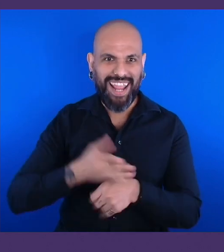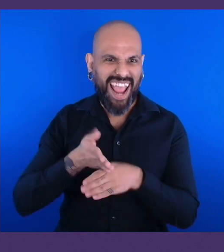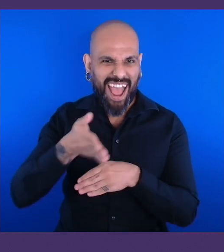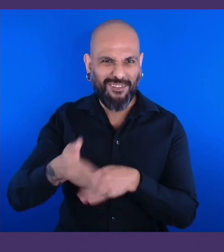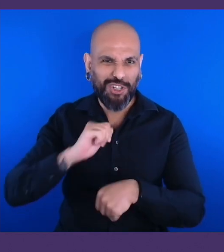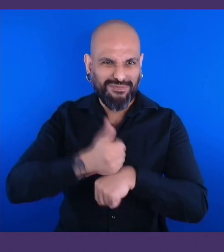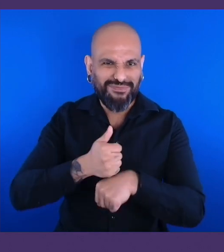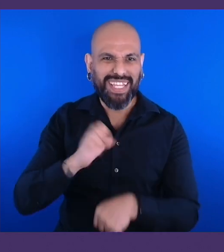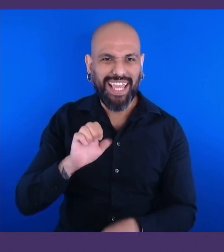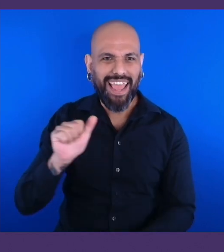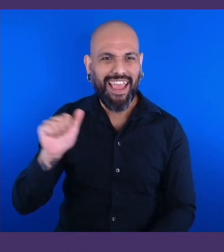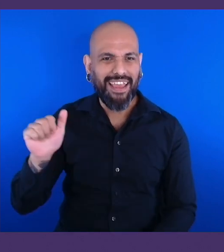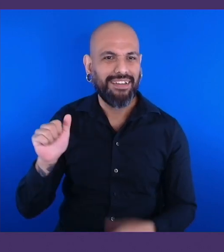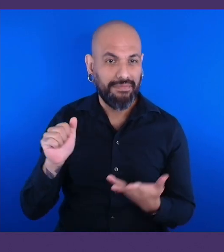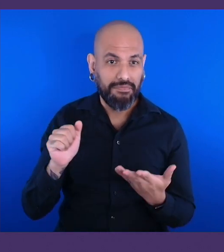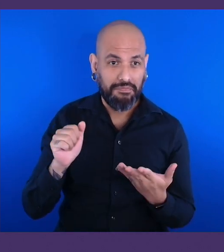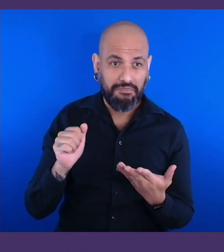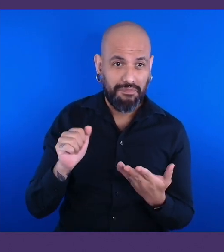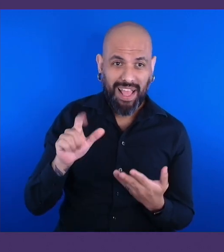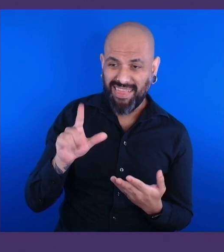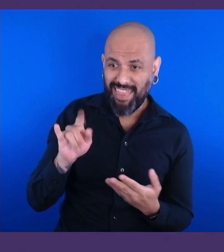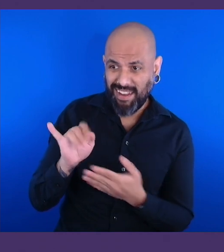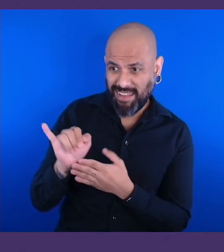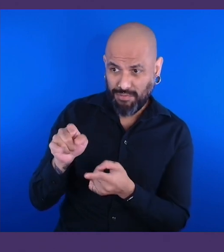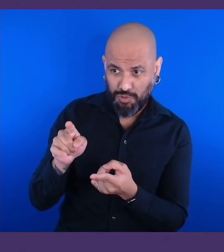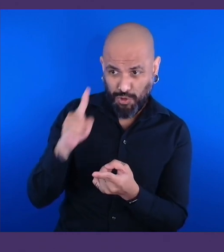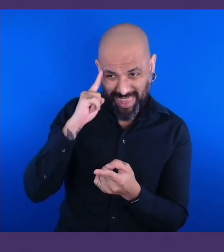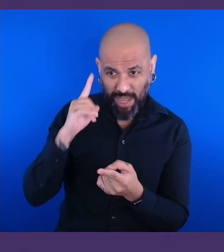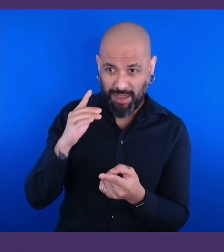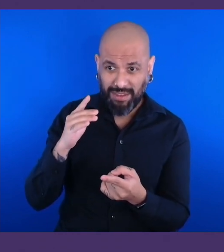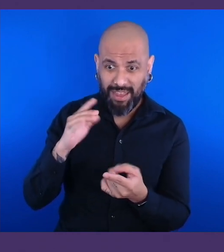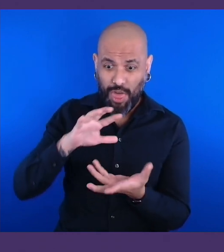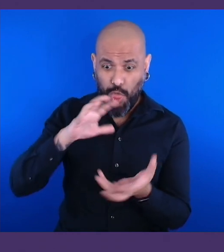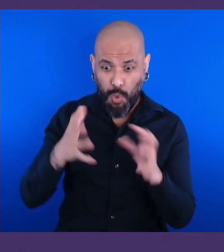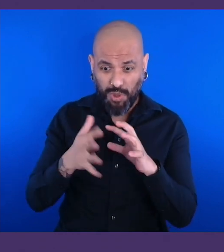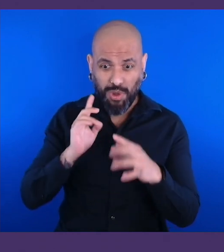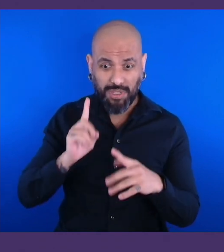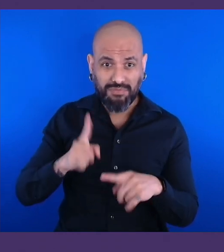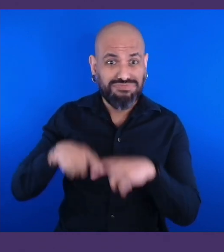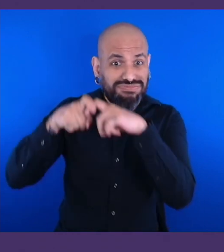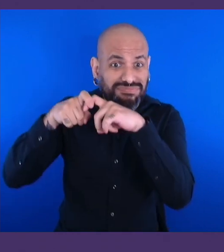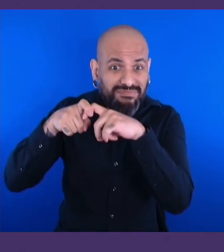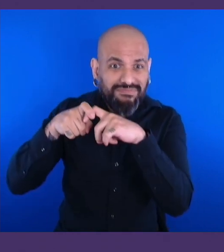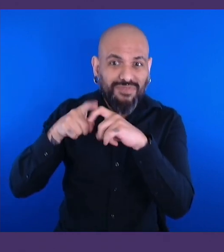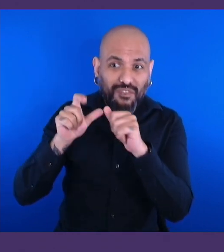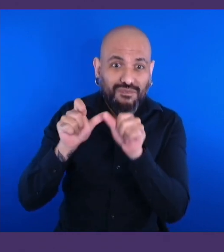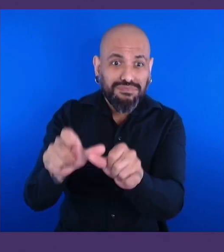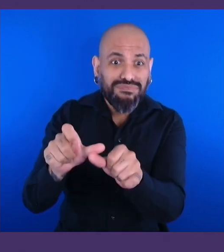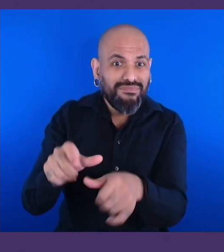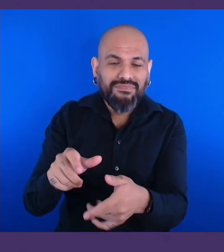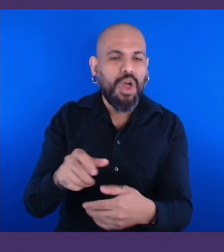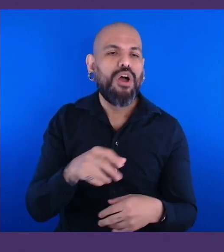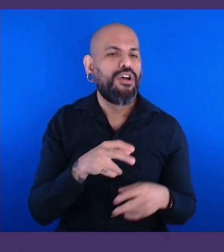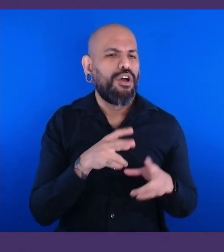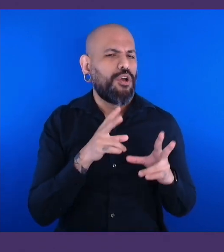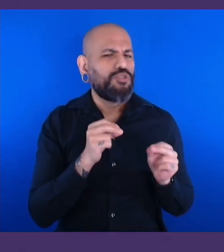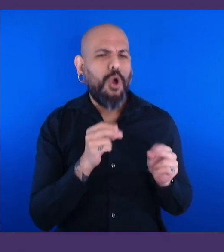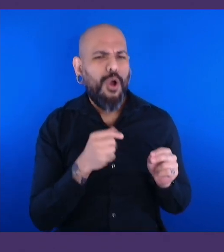Do you think the world's going to stop turning or anything? Léonie Watson: No, I imagine there will be a lot of sitting around drinking cups of tea